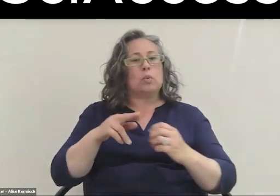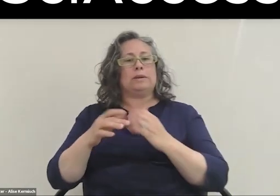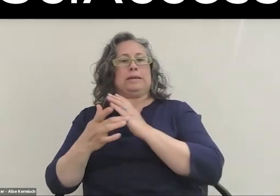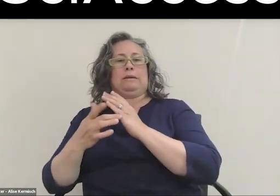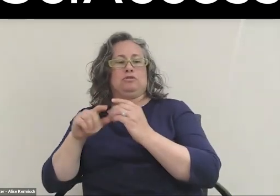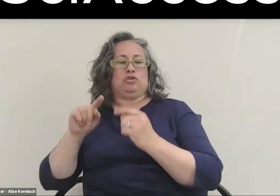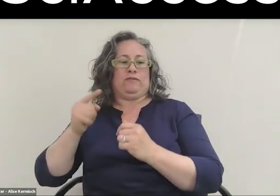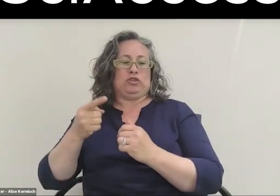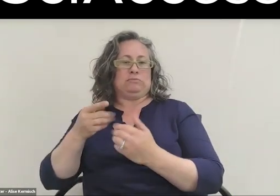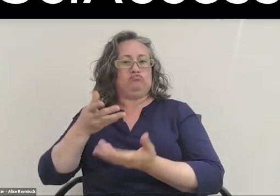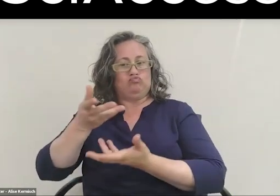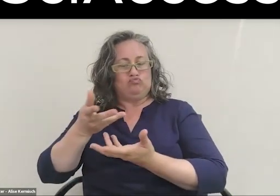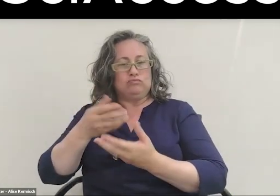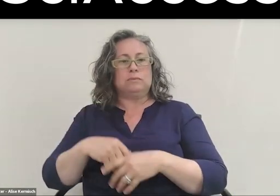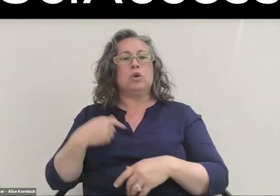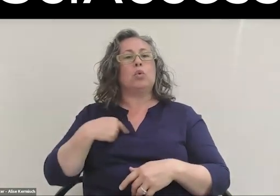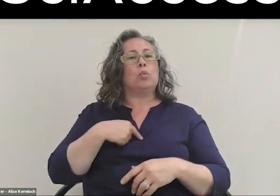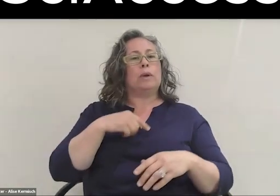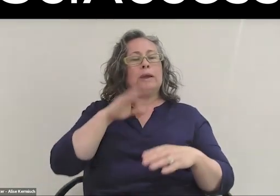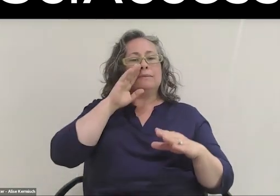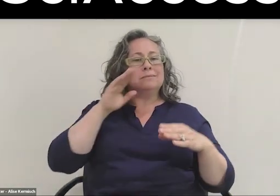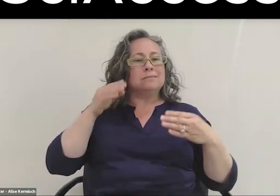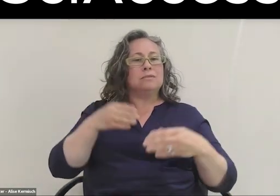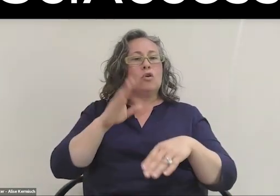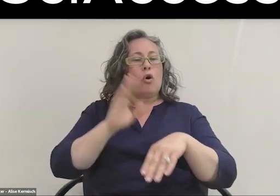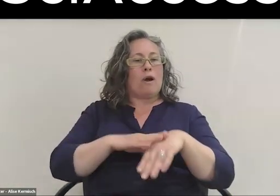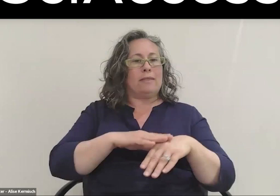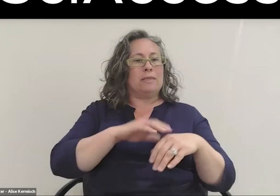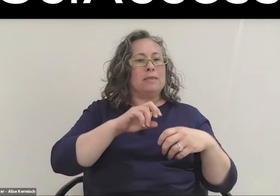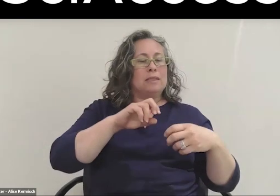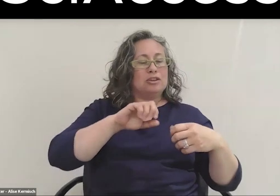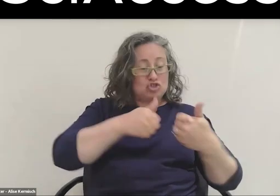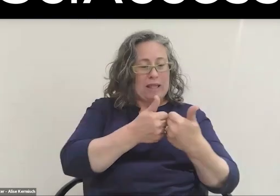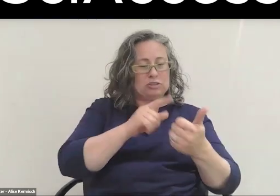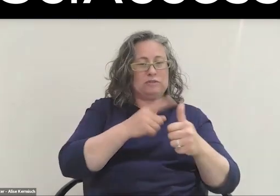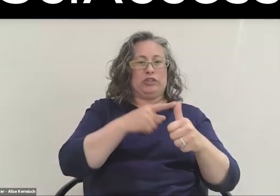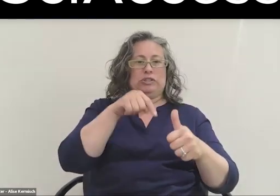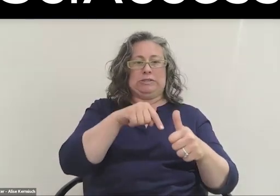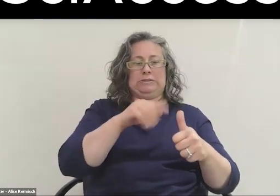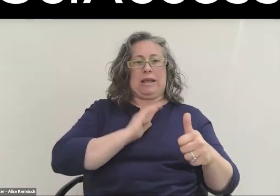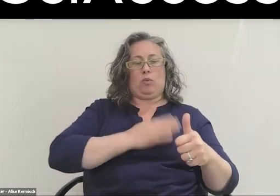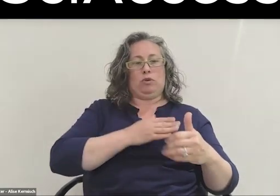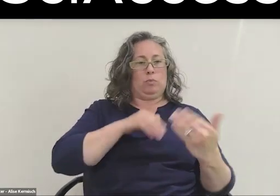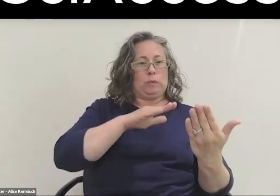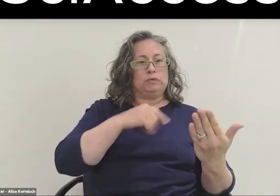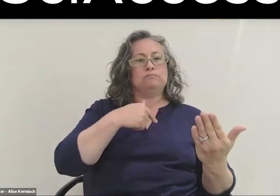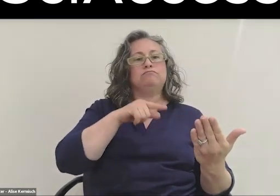We work on the challenge first and try to come up with solutions.